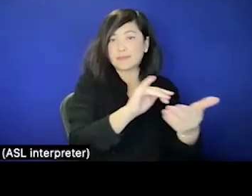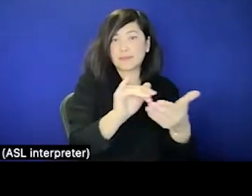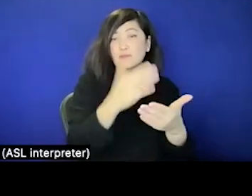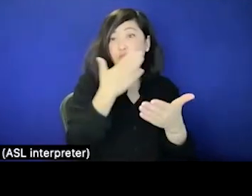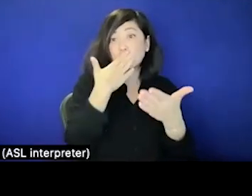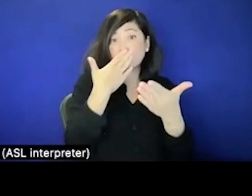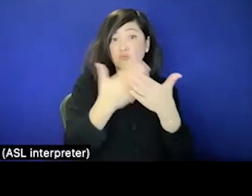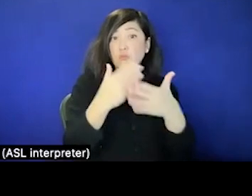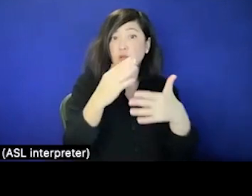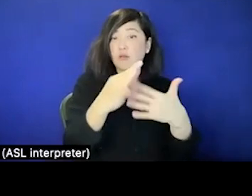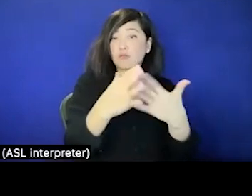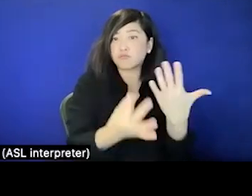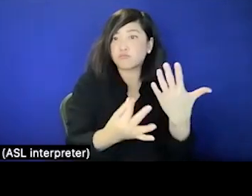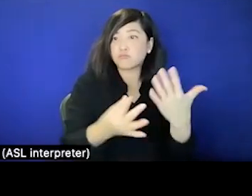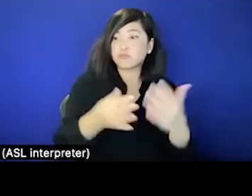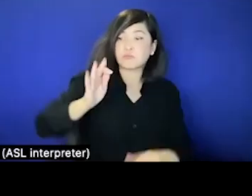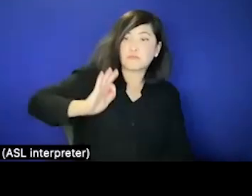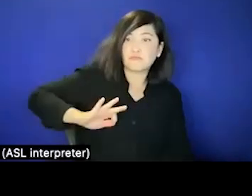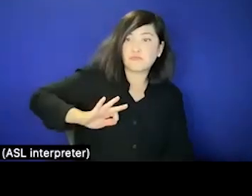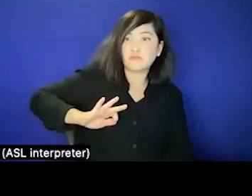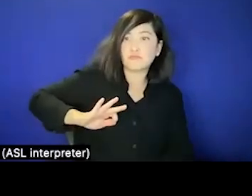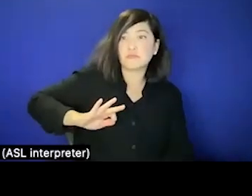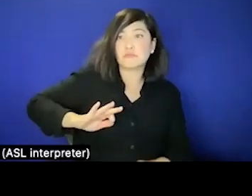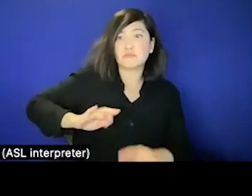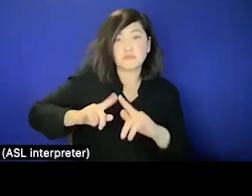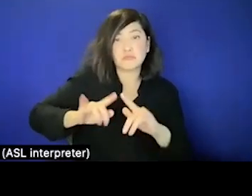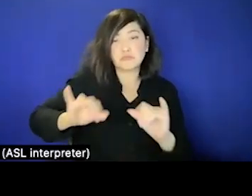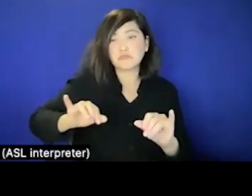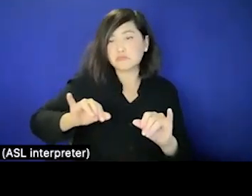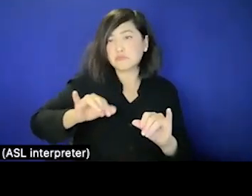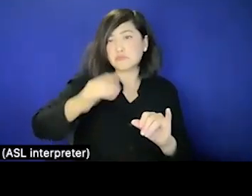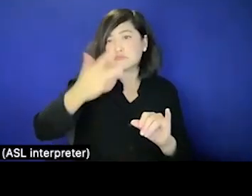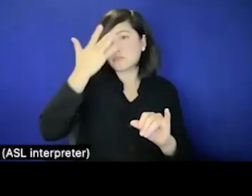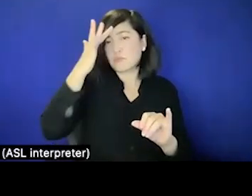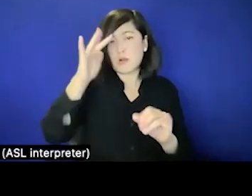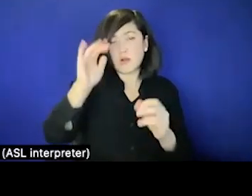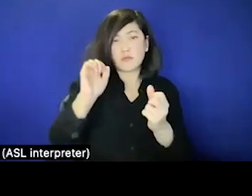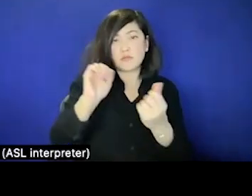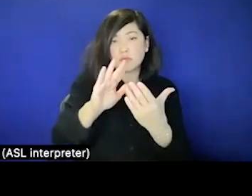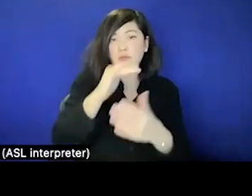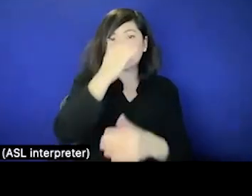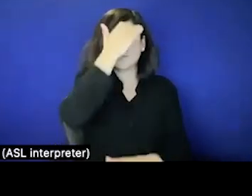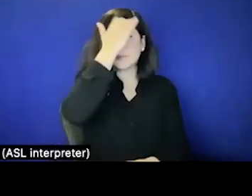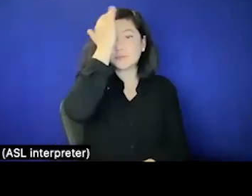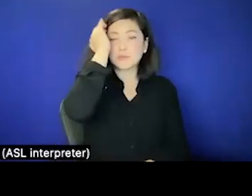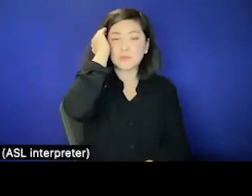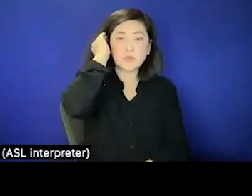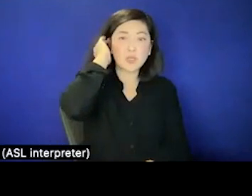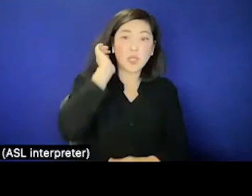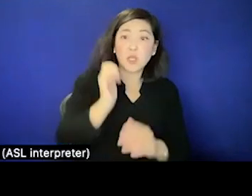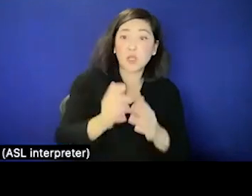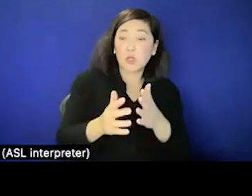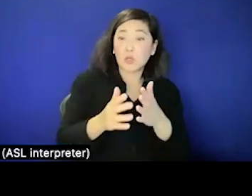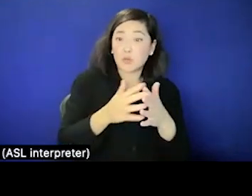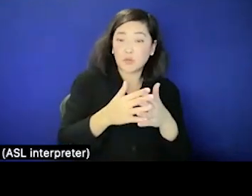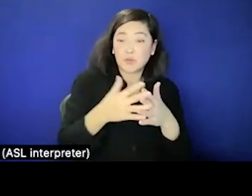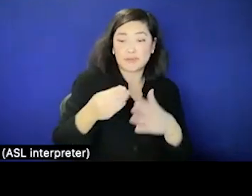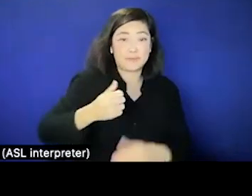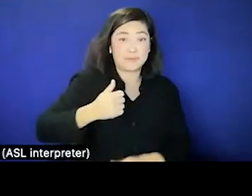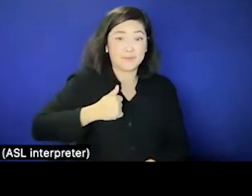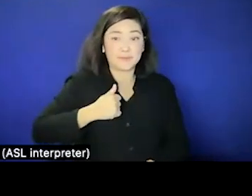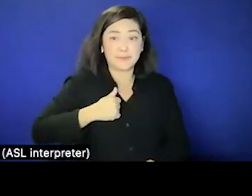profitable and it's smart. The U.S. and Canada both have really strong markets with substantial